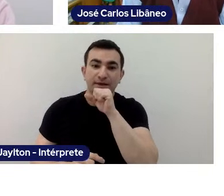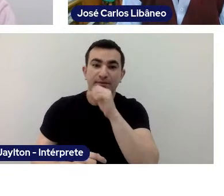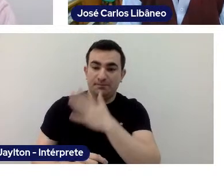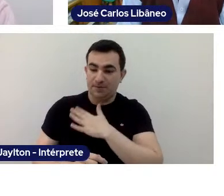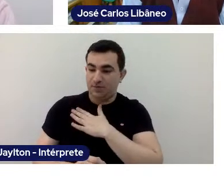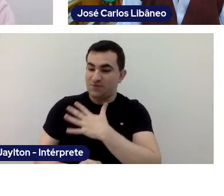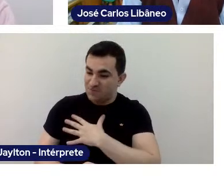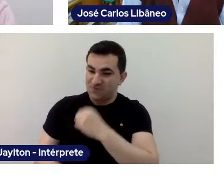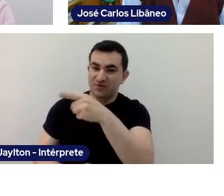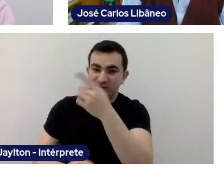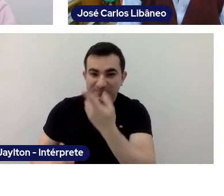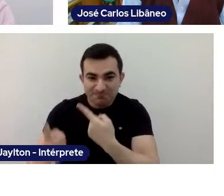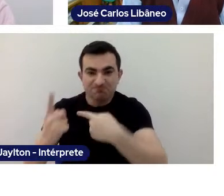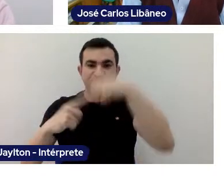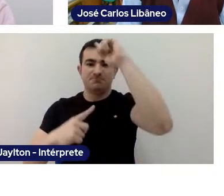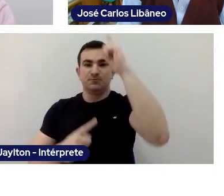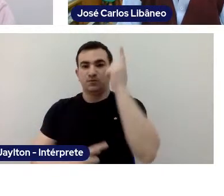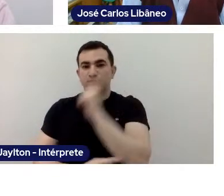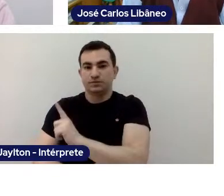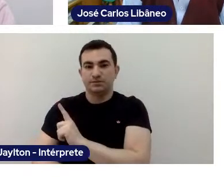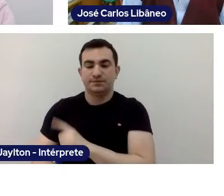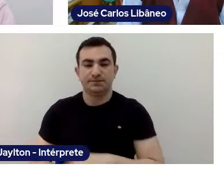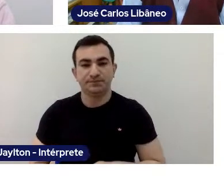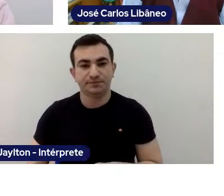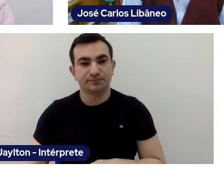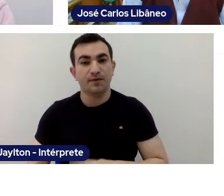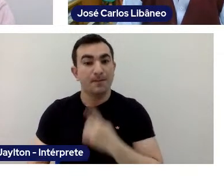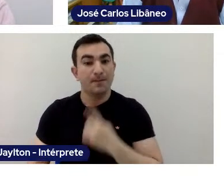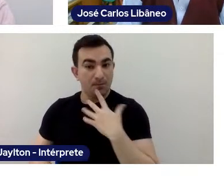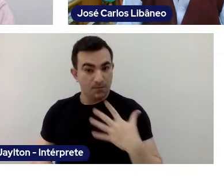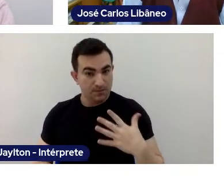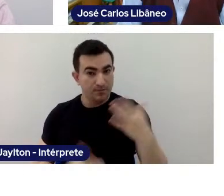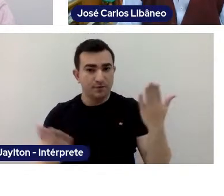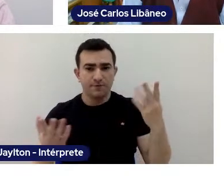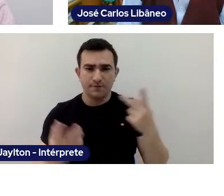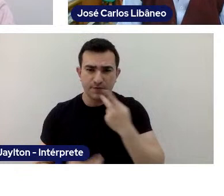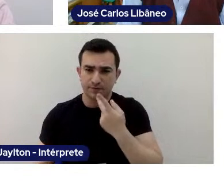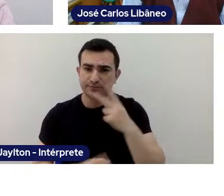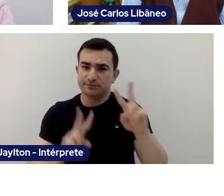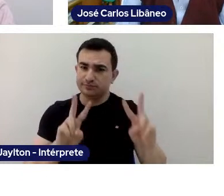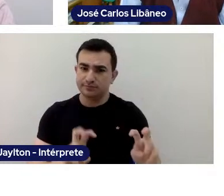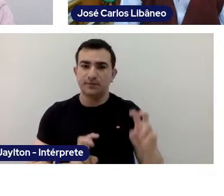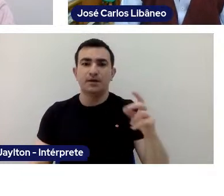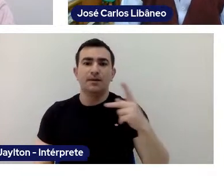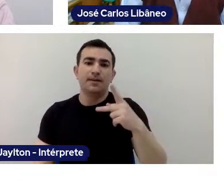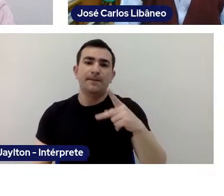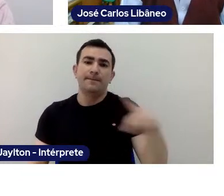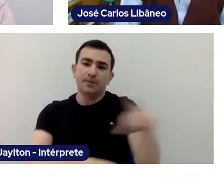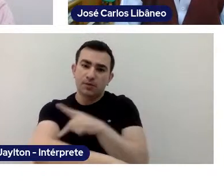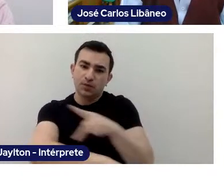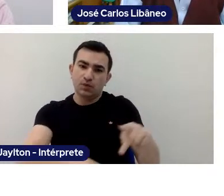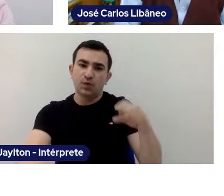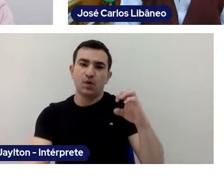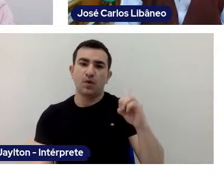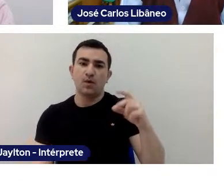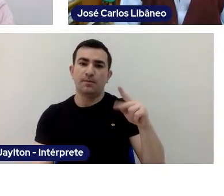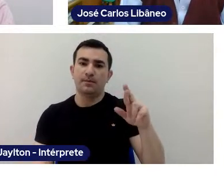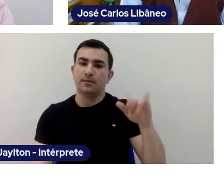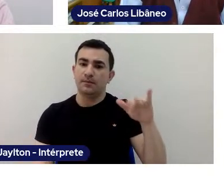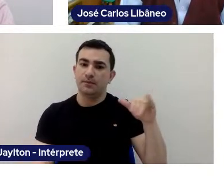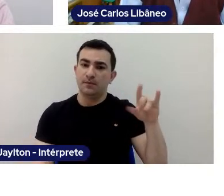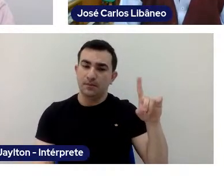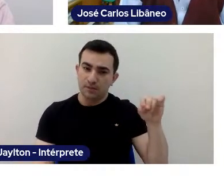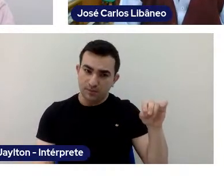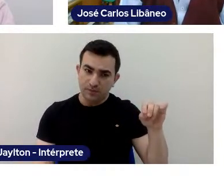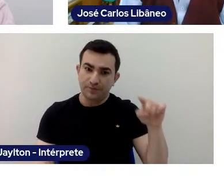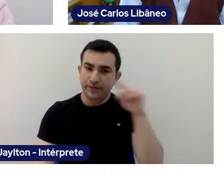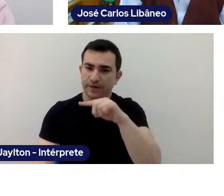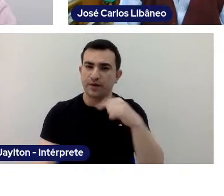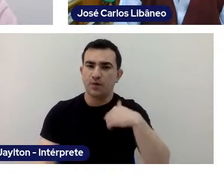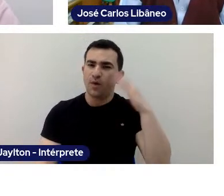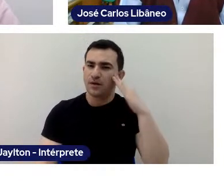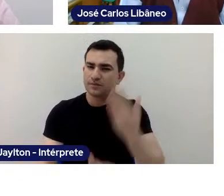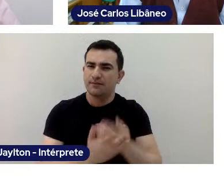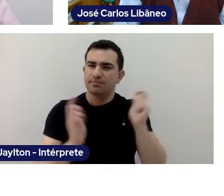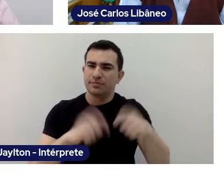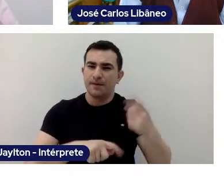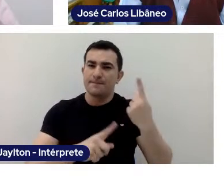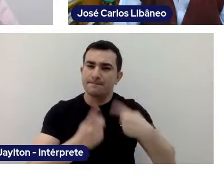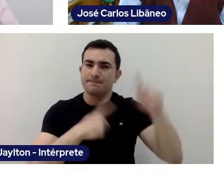So, Paulo Freire says, in "Pedagogy of the Oppressed", that being an educator is also to have faith in the being more, believing that it is possible to do more.